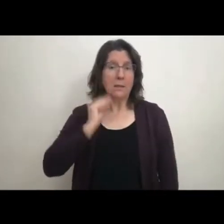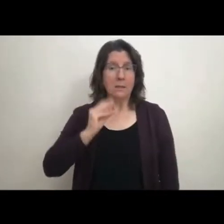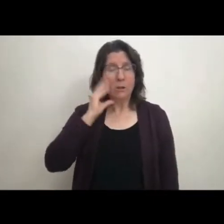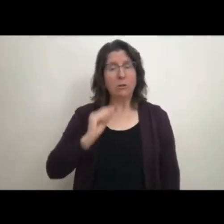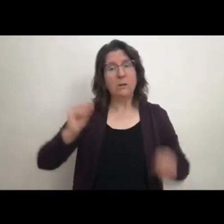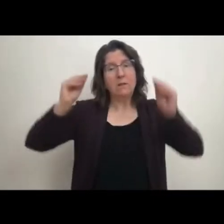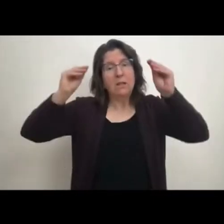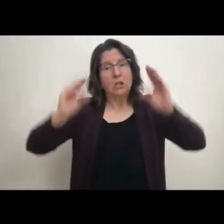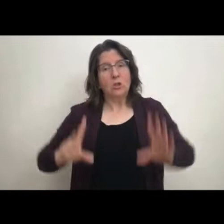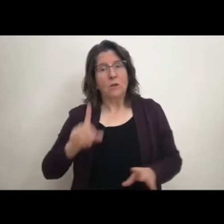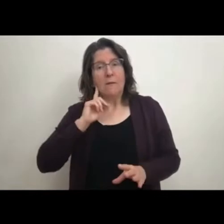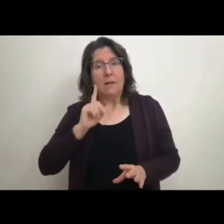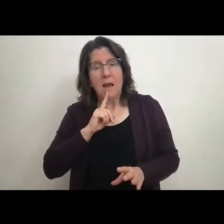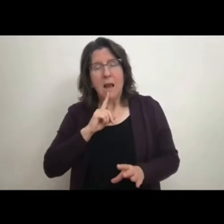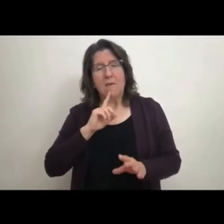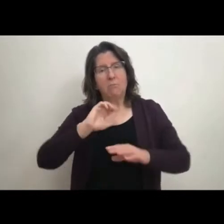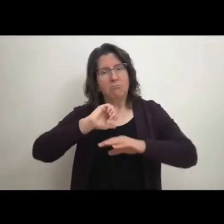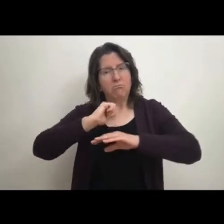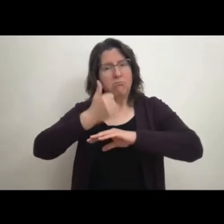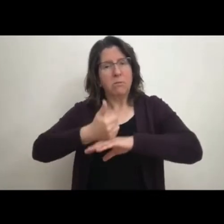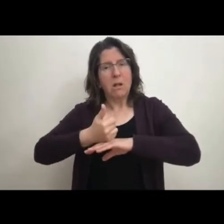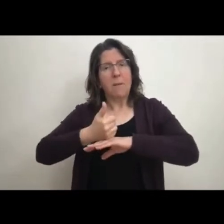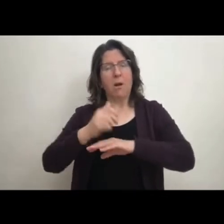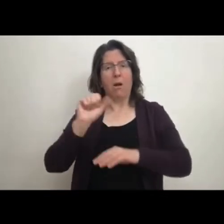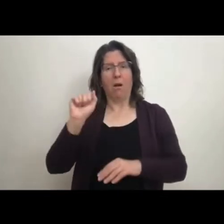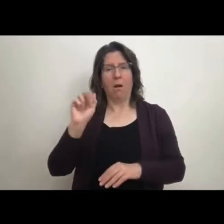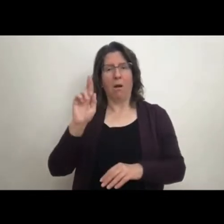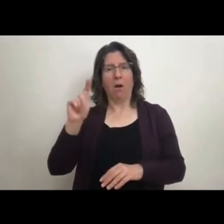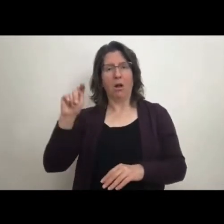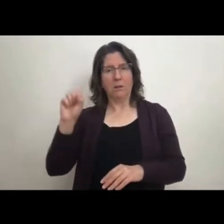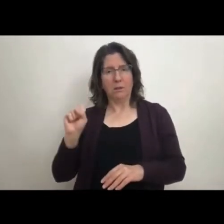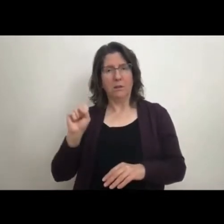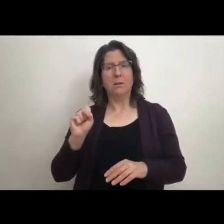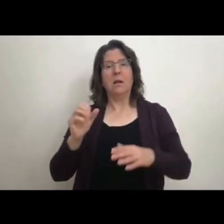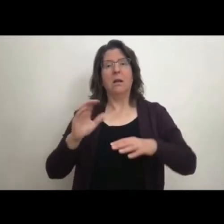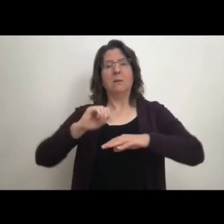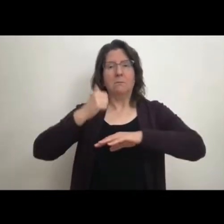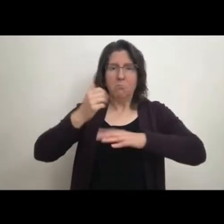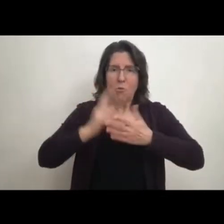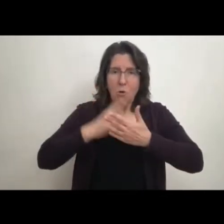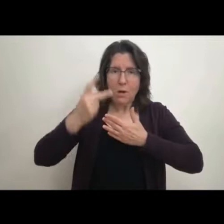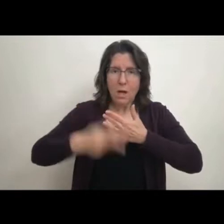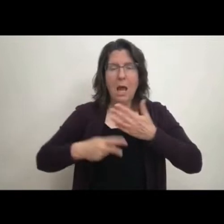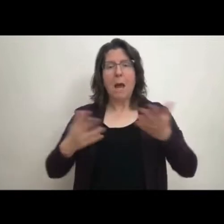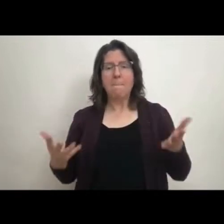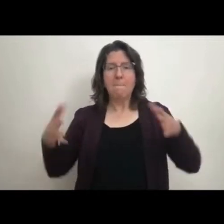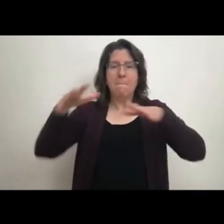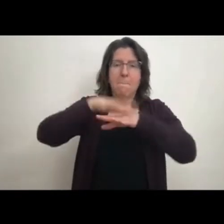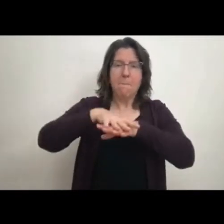Today I want to share with you my experiences as a teacher of the deaf in developing an arts-based